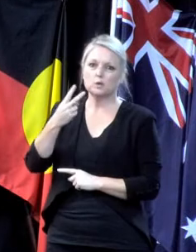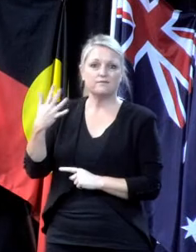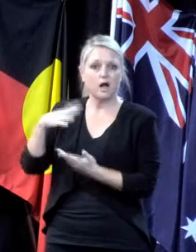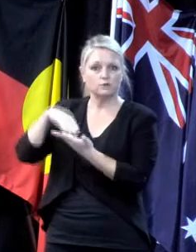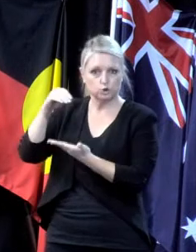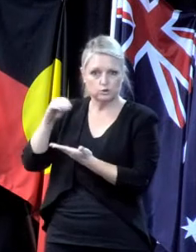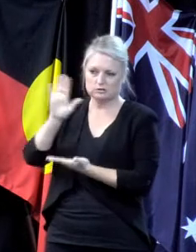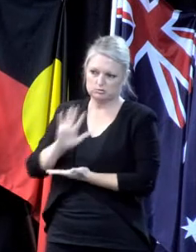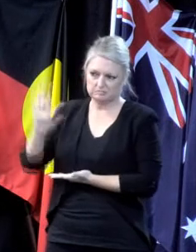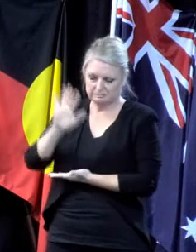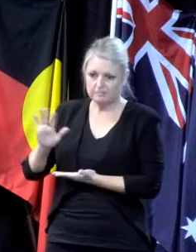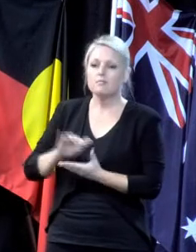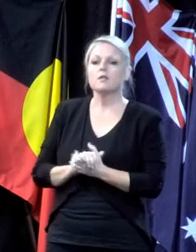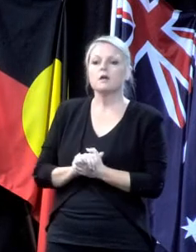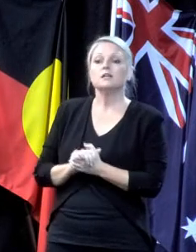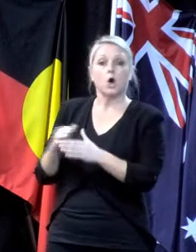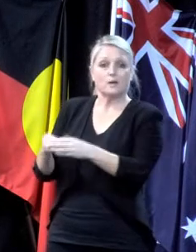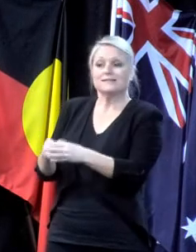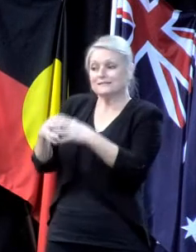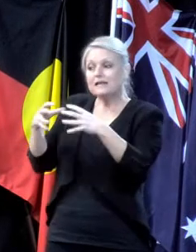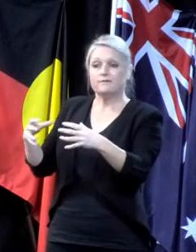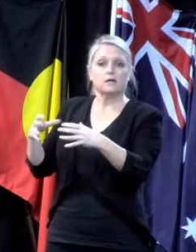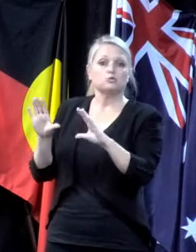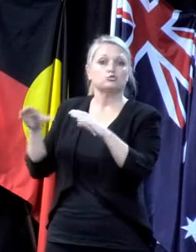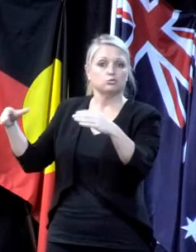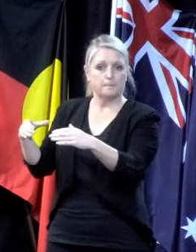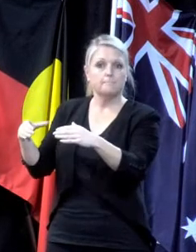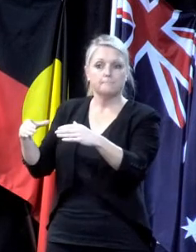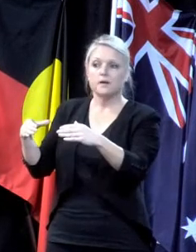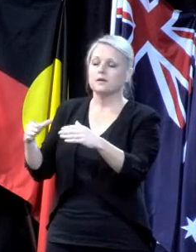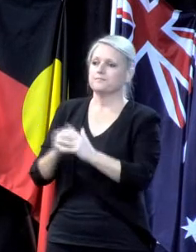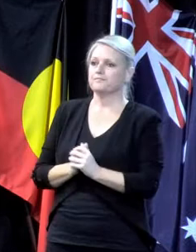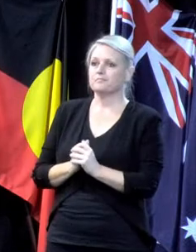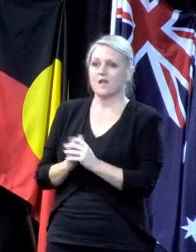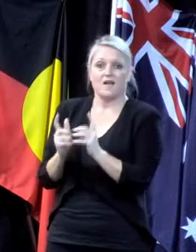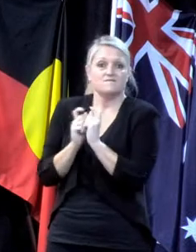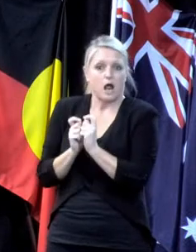So, they are very much a significant population that are very valued in our community.